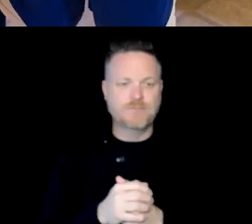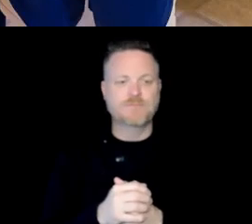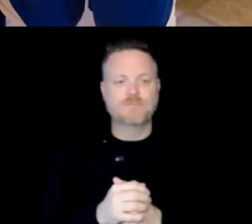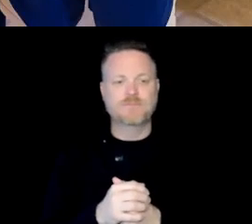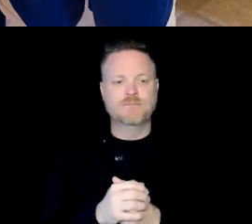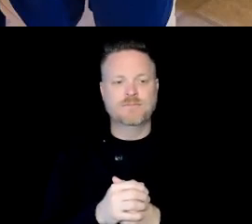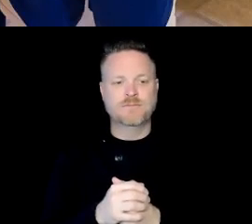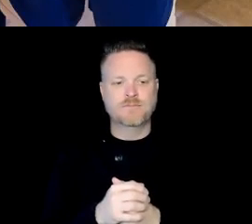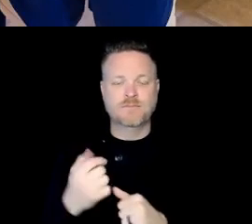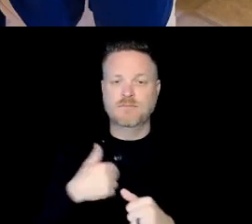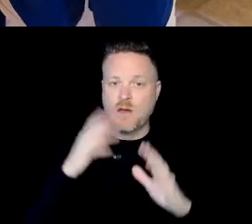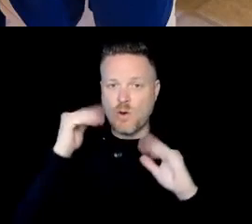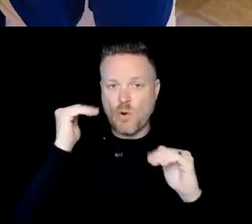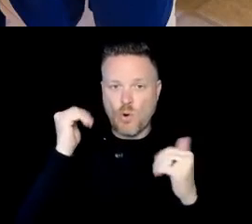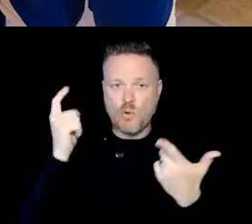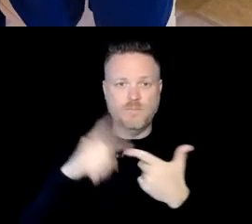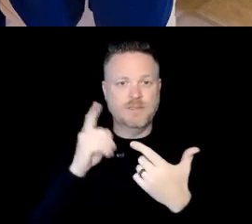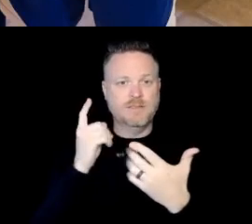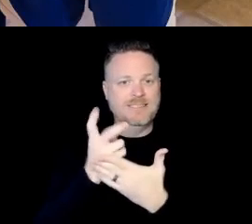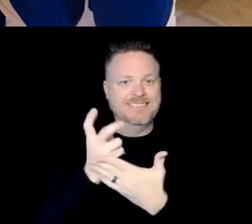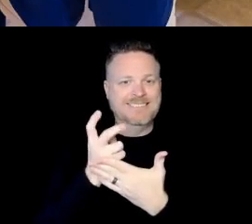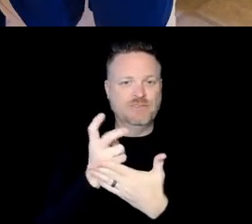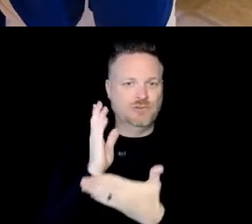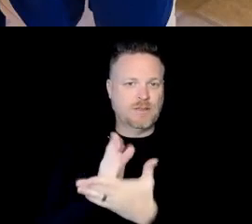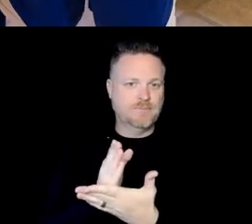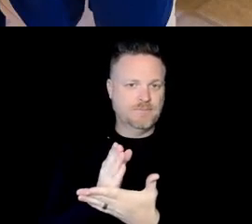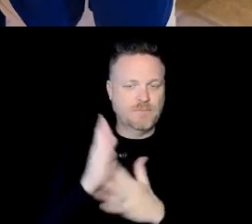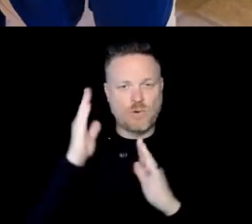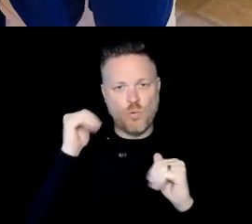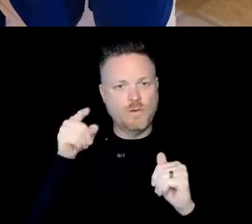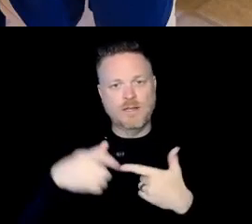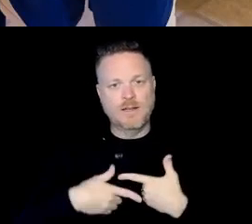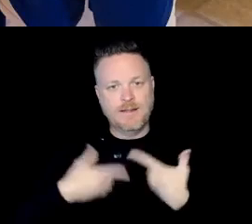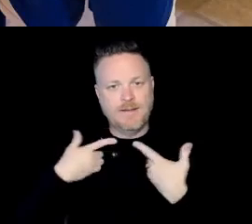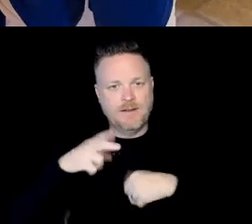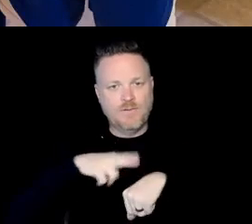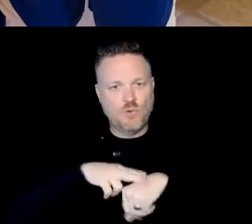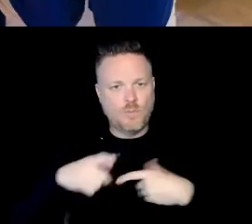I hope he grows out of the seizures and I hope he lives a normal life, whatever normal